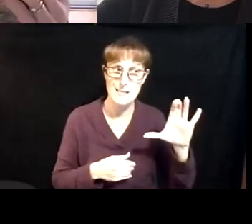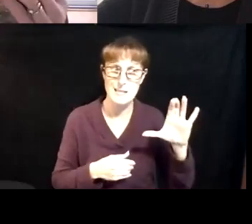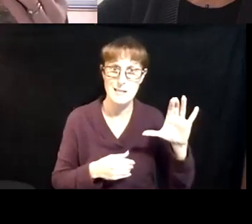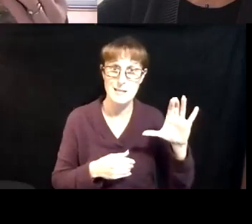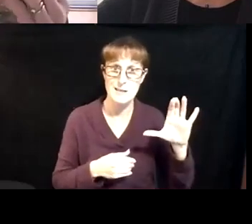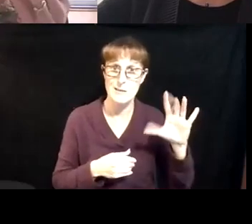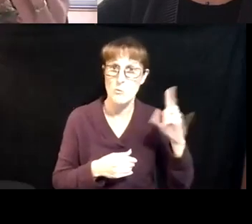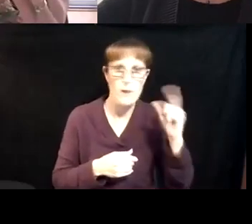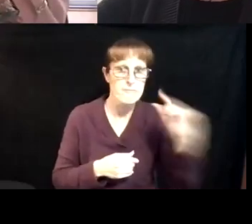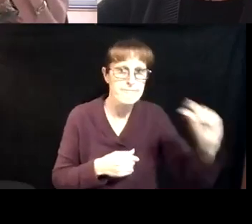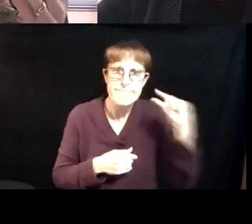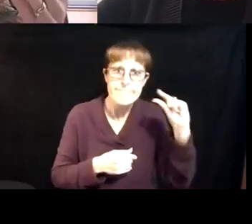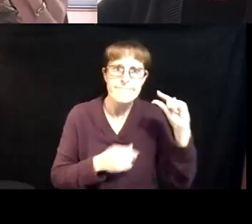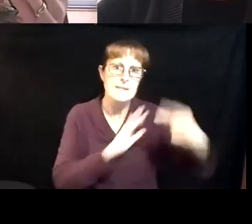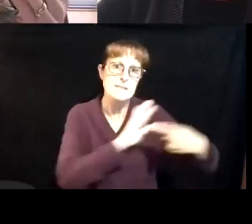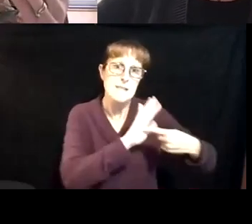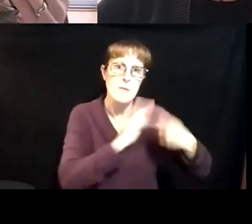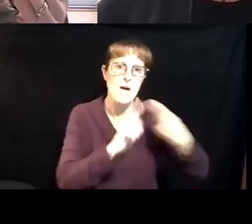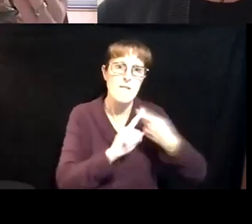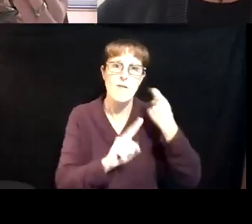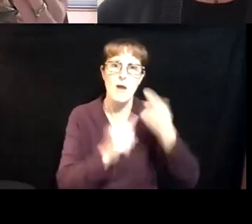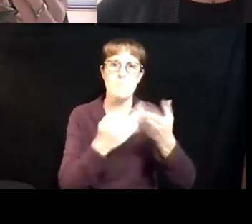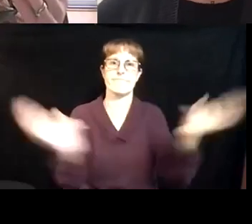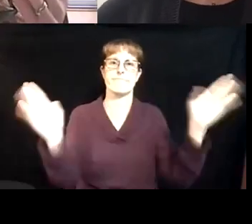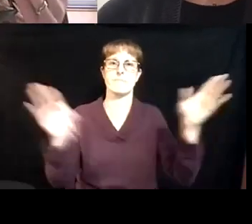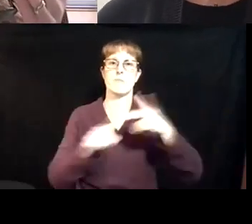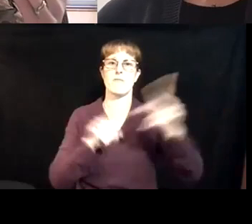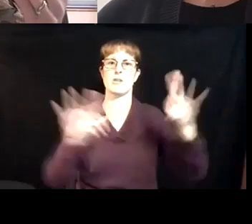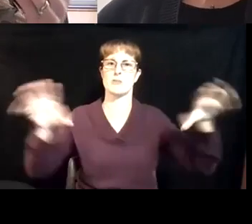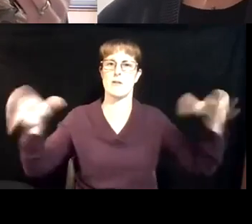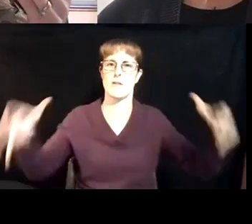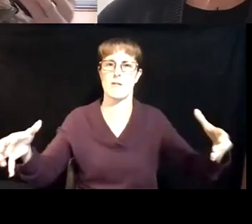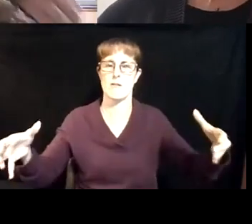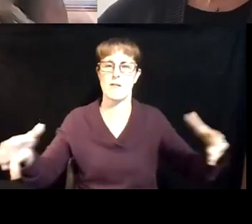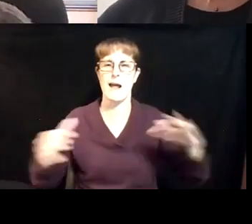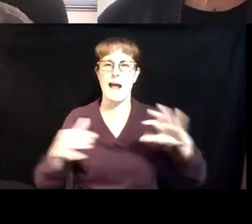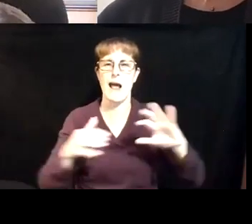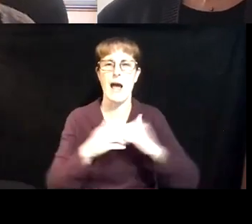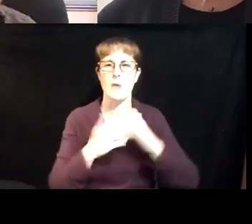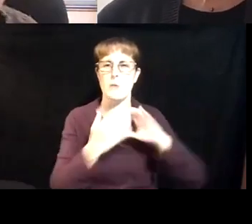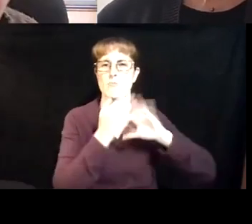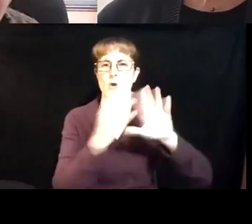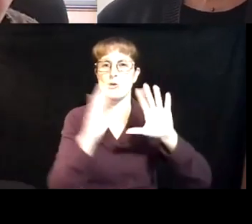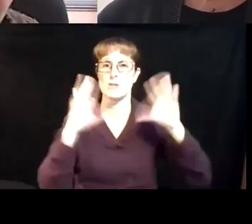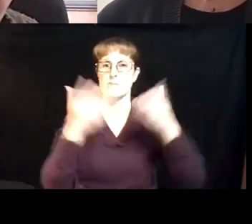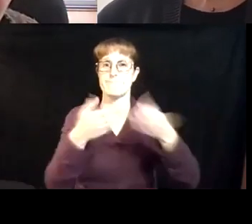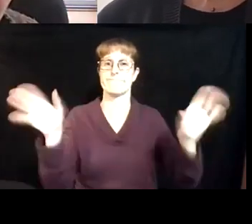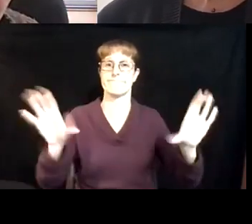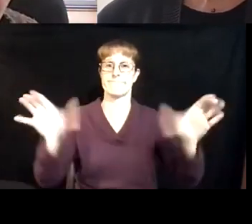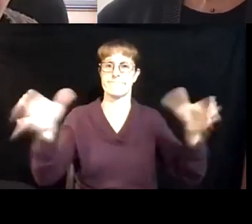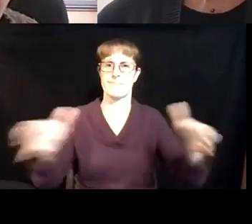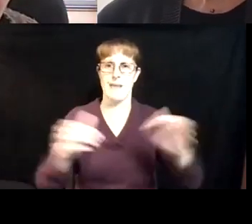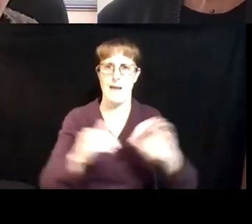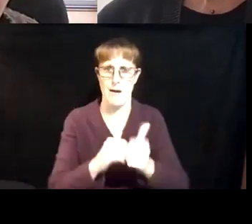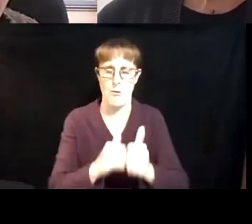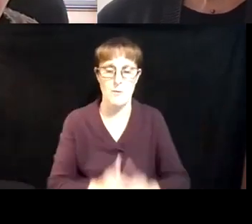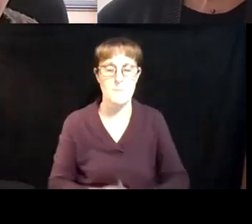Thanks, Ari. I think there are a couple of myths that are at play and that